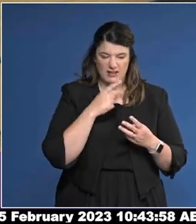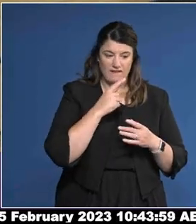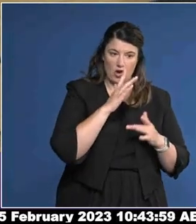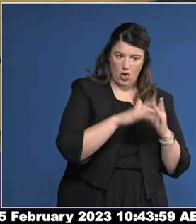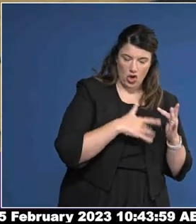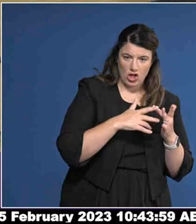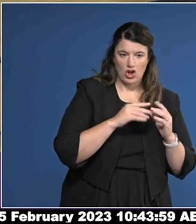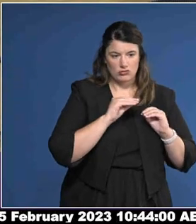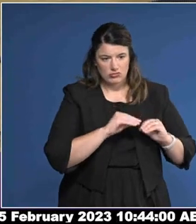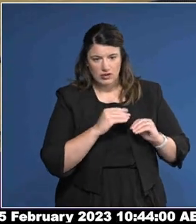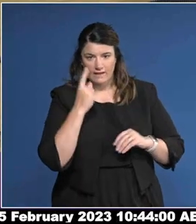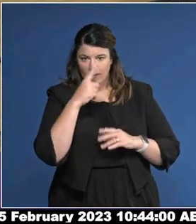courses are delivered by people with disability?